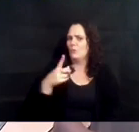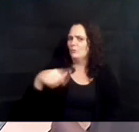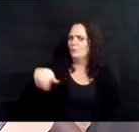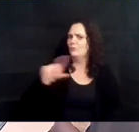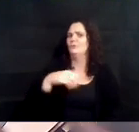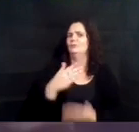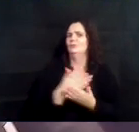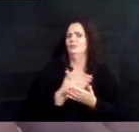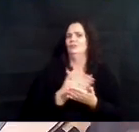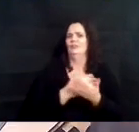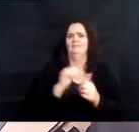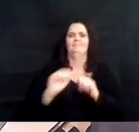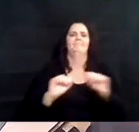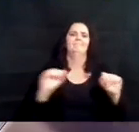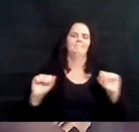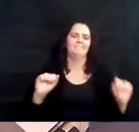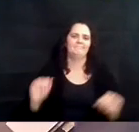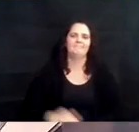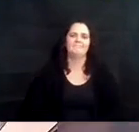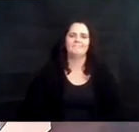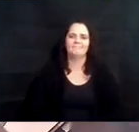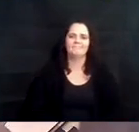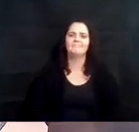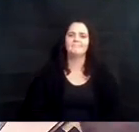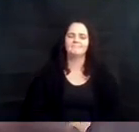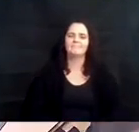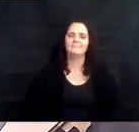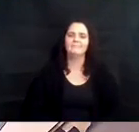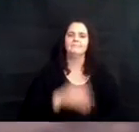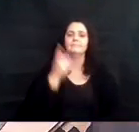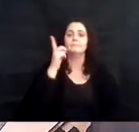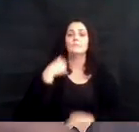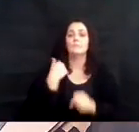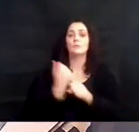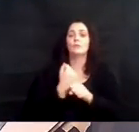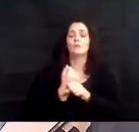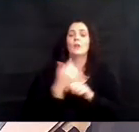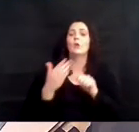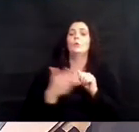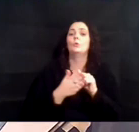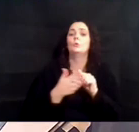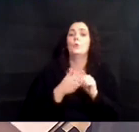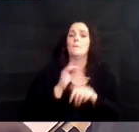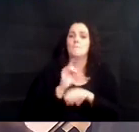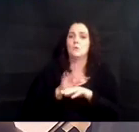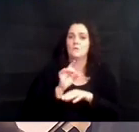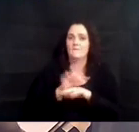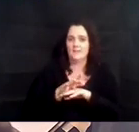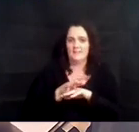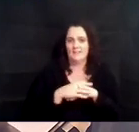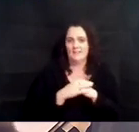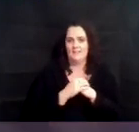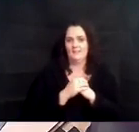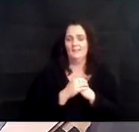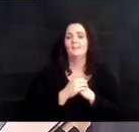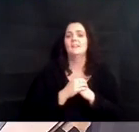I'm gonna cancel out of that now and I'm gonna create a new movie. Alright, so I've gotten out of that screen and I'm gonna come here, I'm gonna